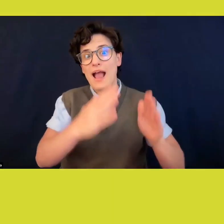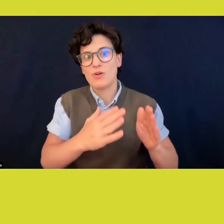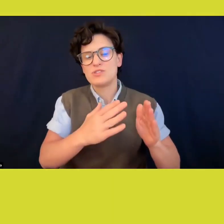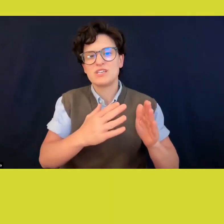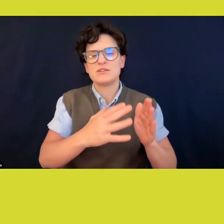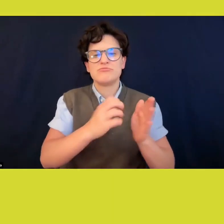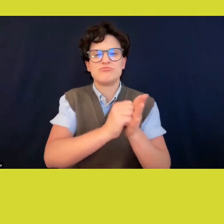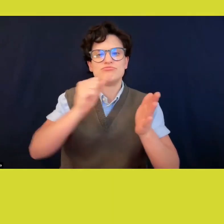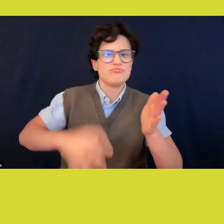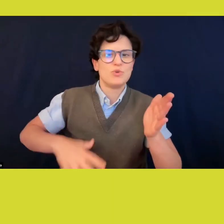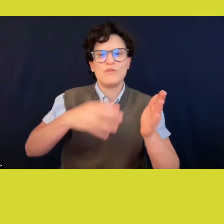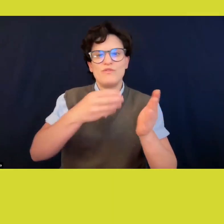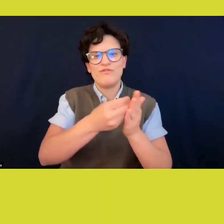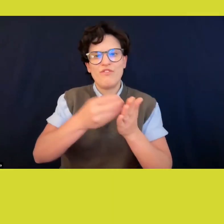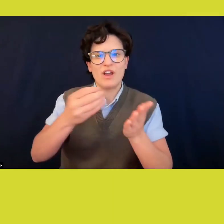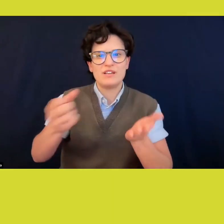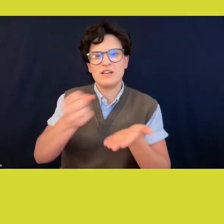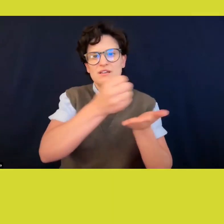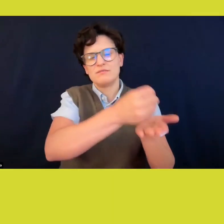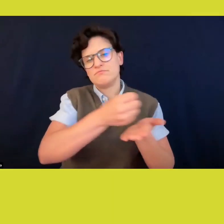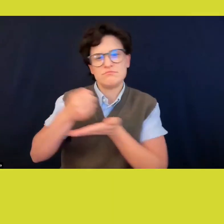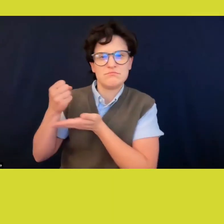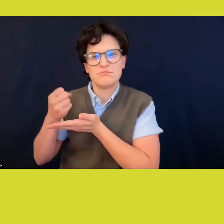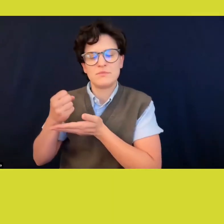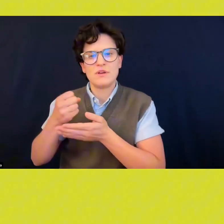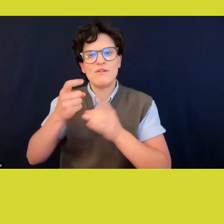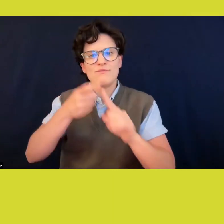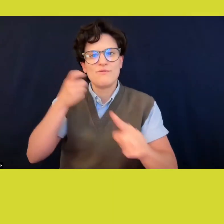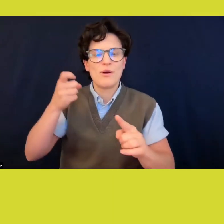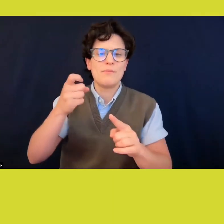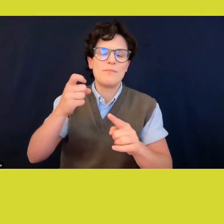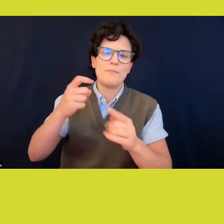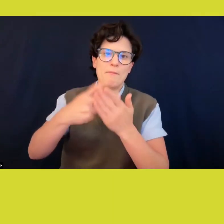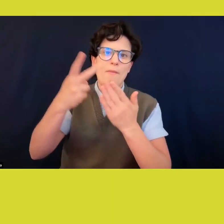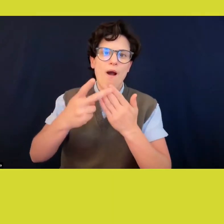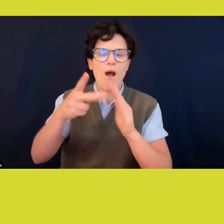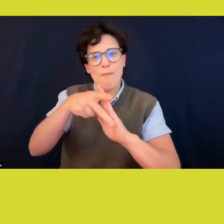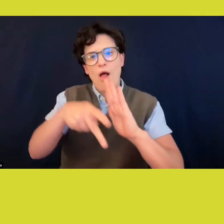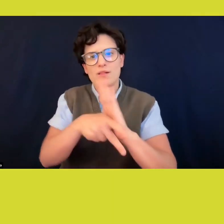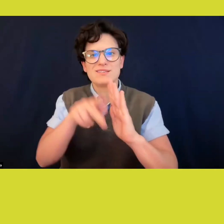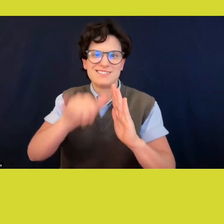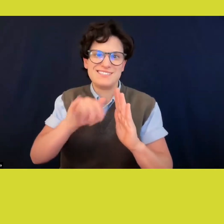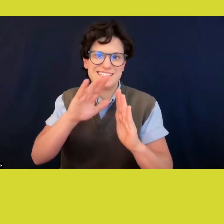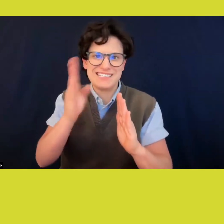policy that has never been rekindled from the Reagan administration. And we began to see people on the